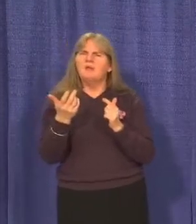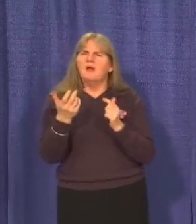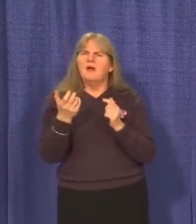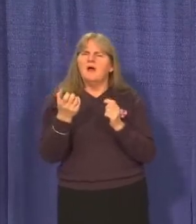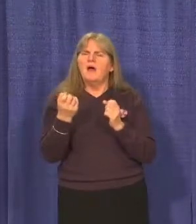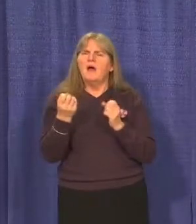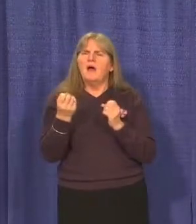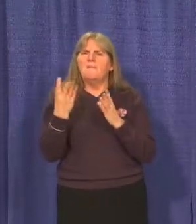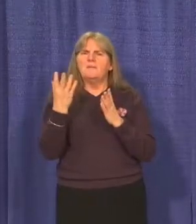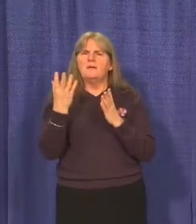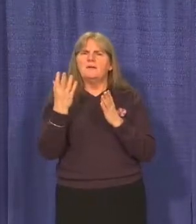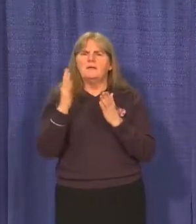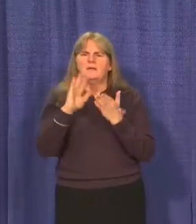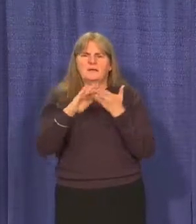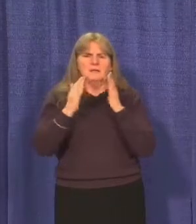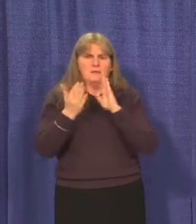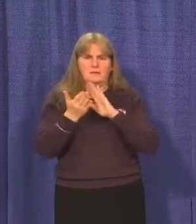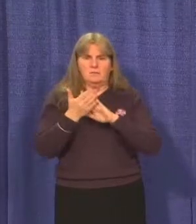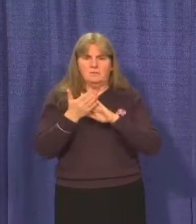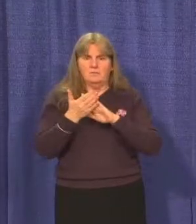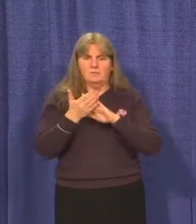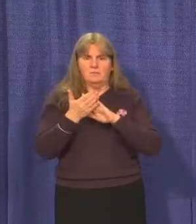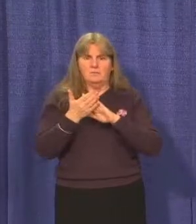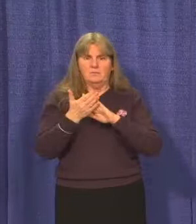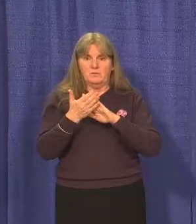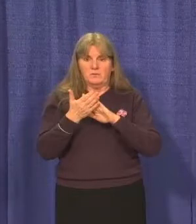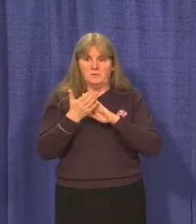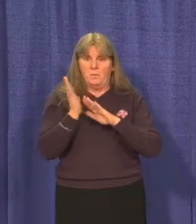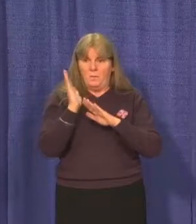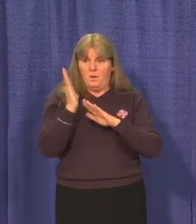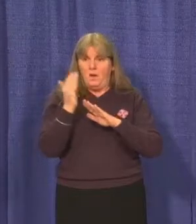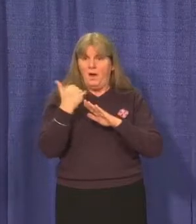many communities is this going to be an issue in terms of